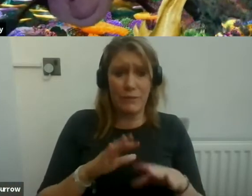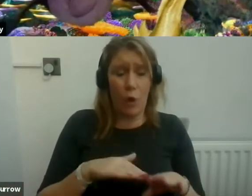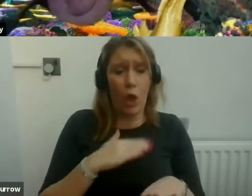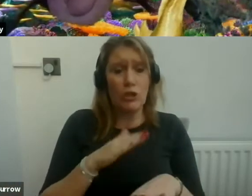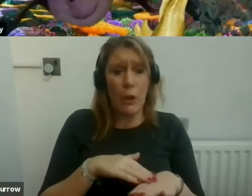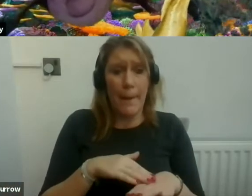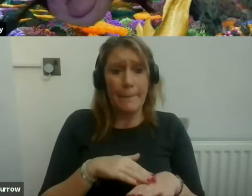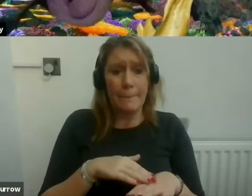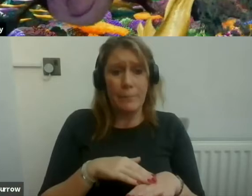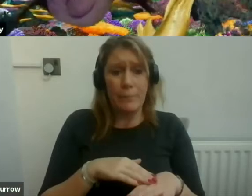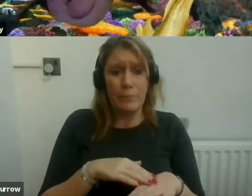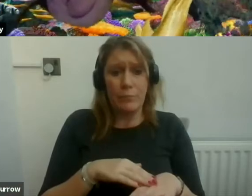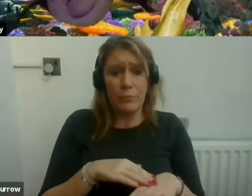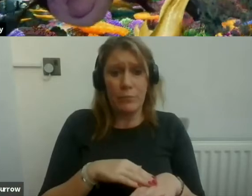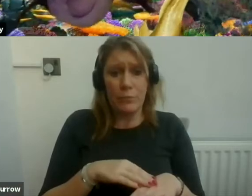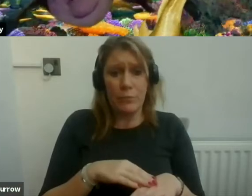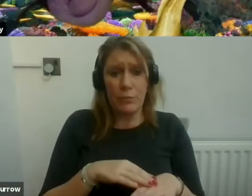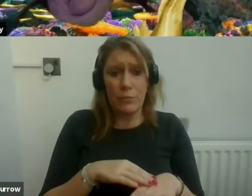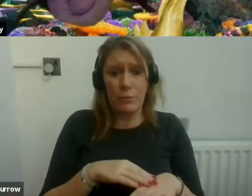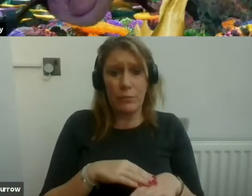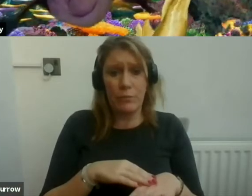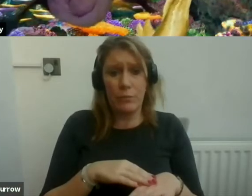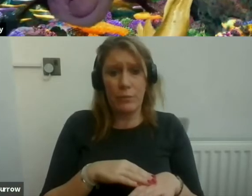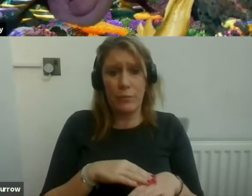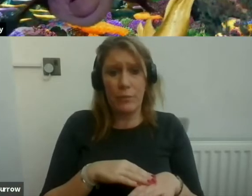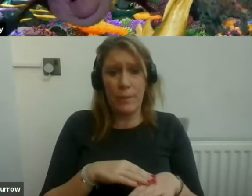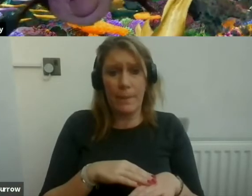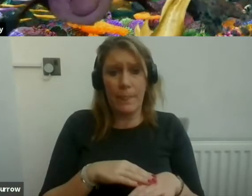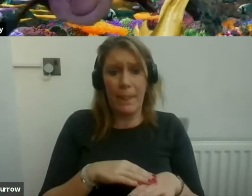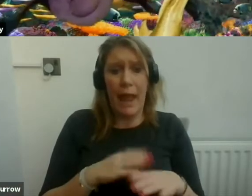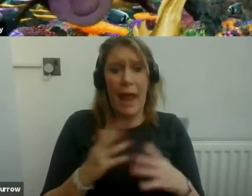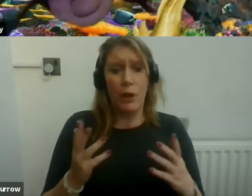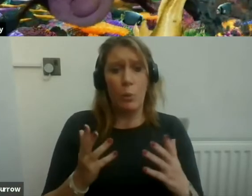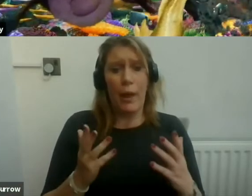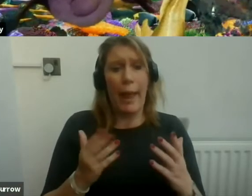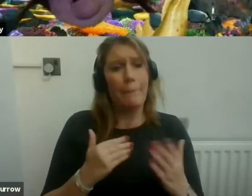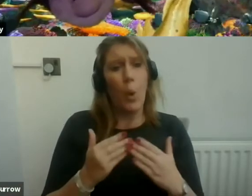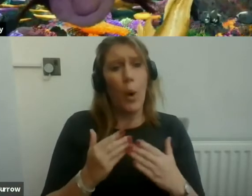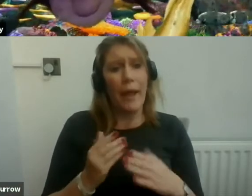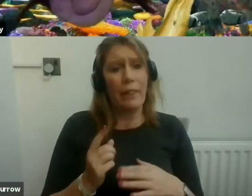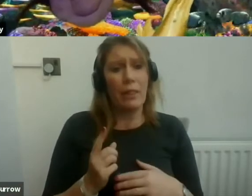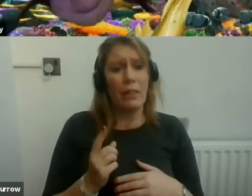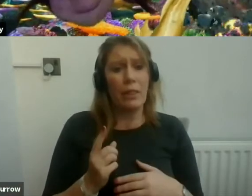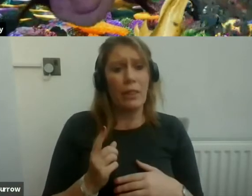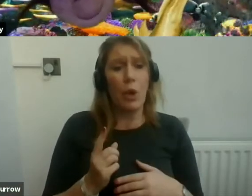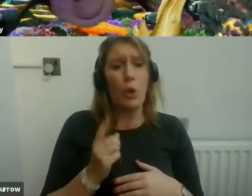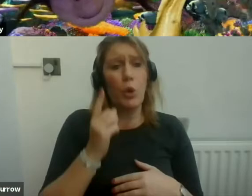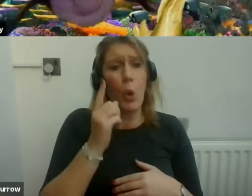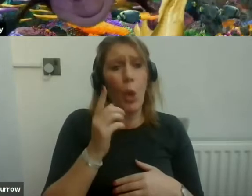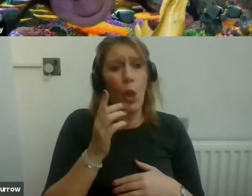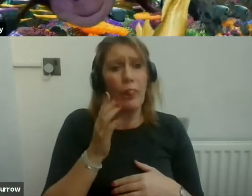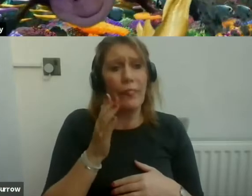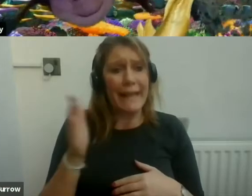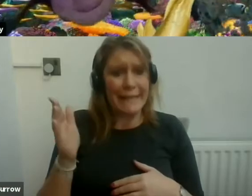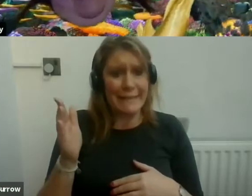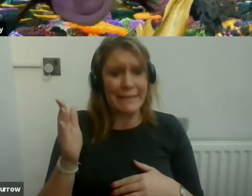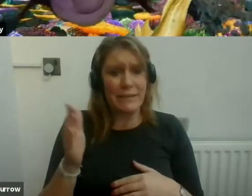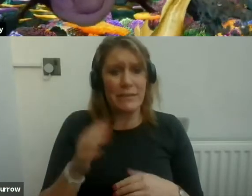practitioner and develop working with actors for a long time, both nationally and in the north east typically. So this